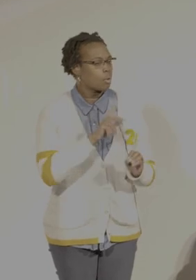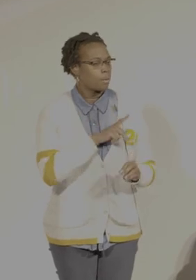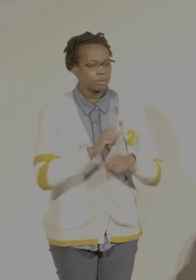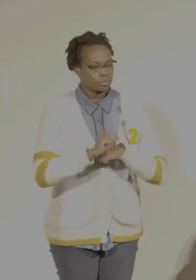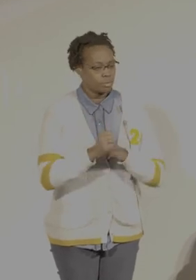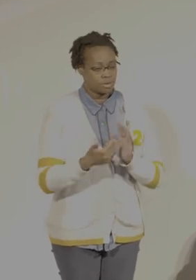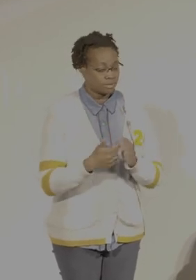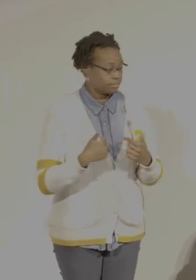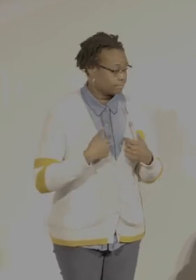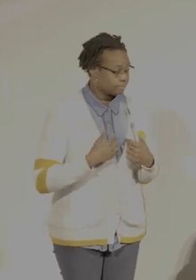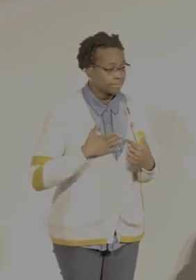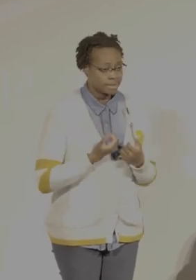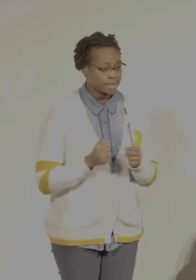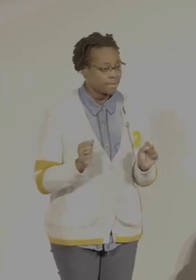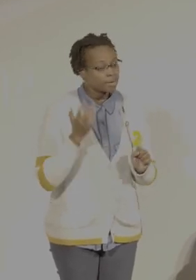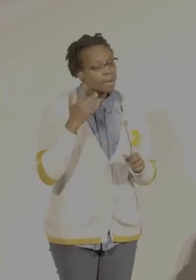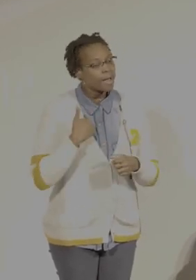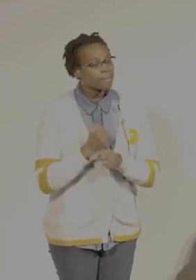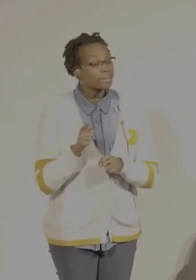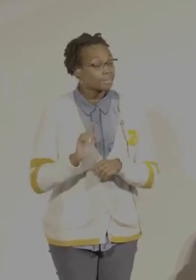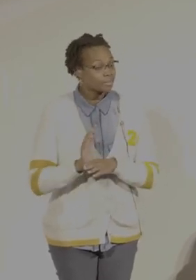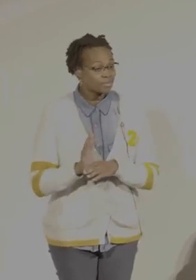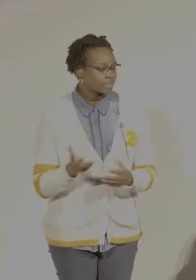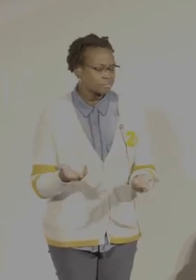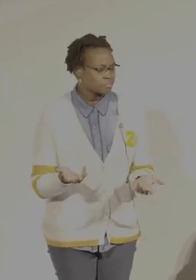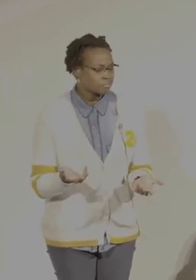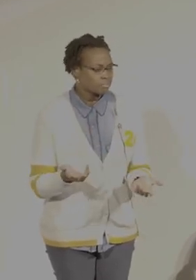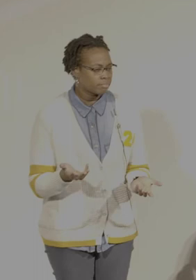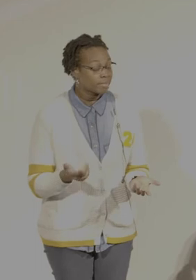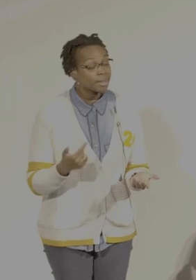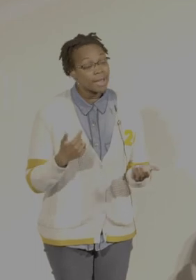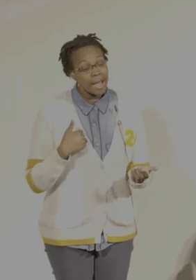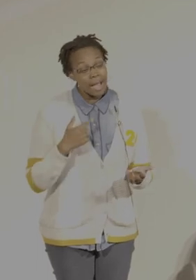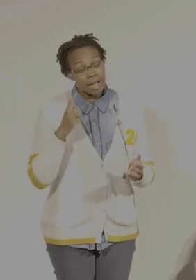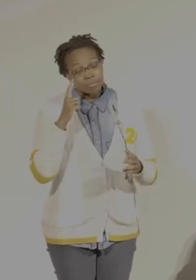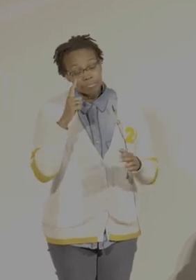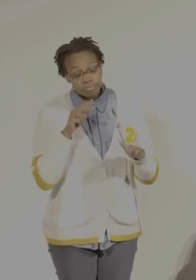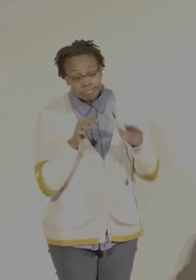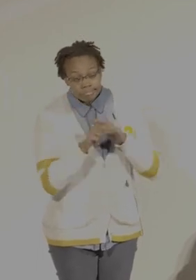against me and my safety because I made this film. What I am anticipating and what we are all anticipating